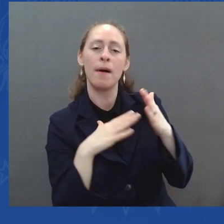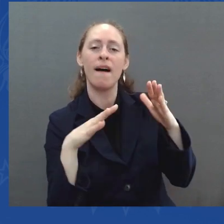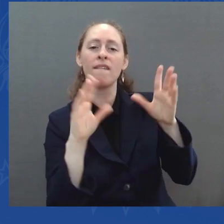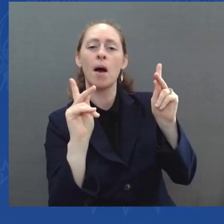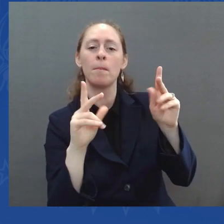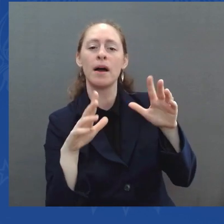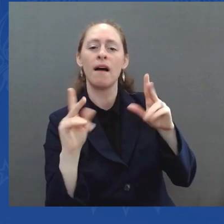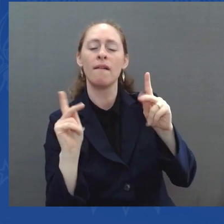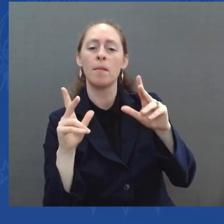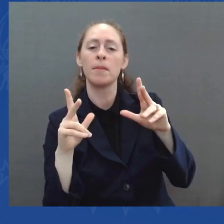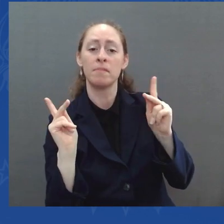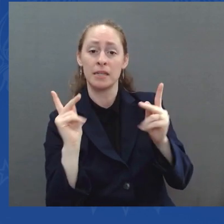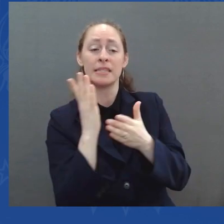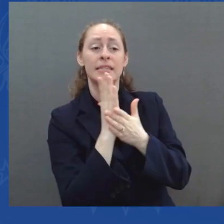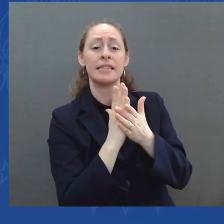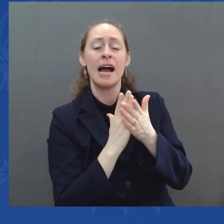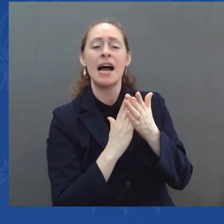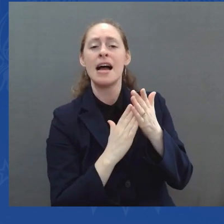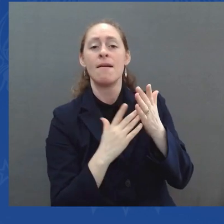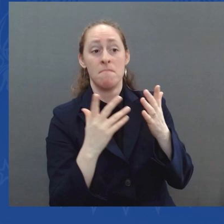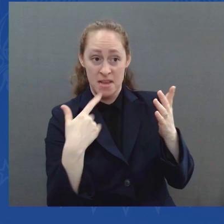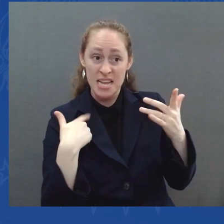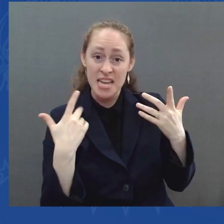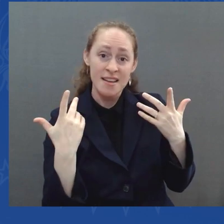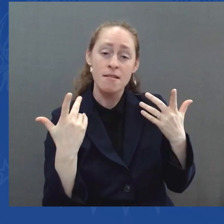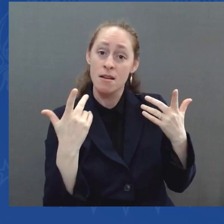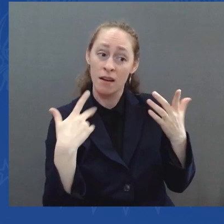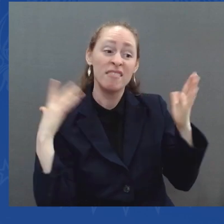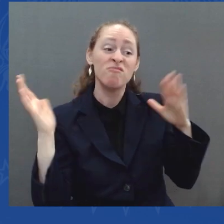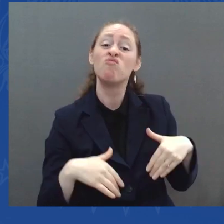it is, to quote a famous American, a pretty big deal.